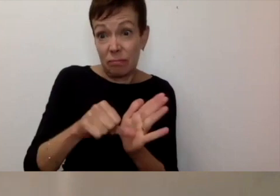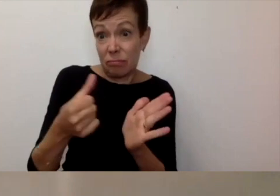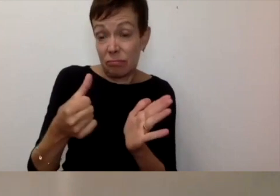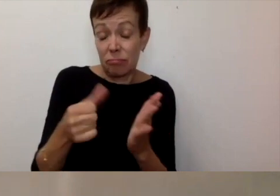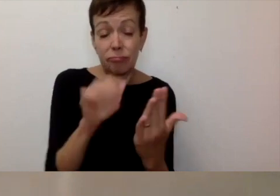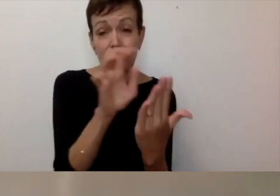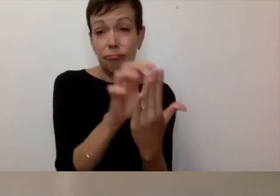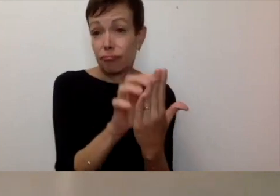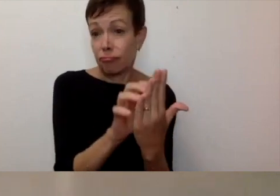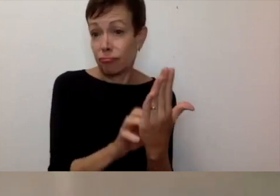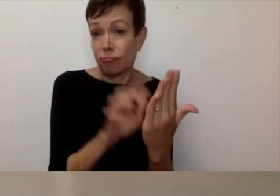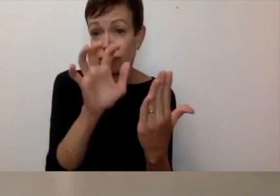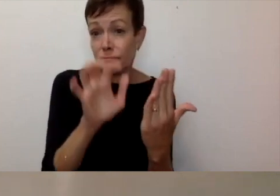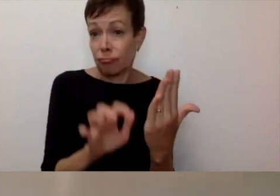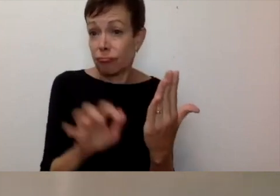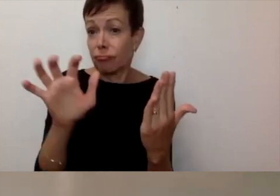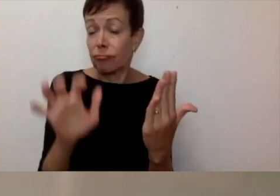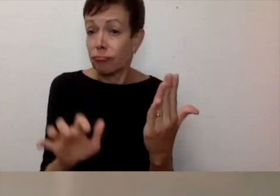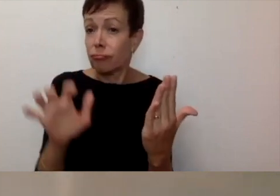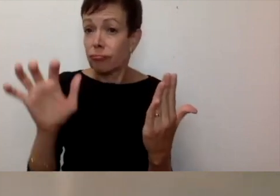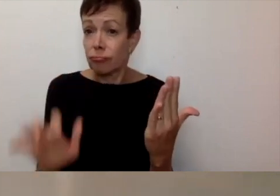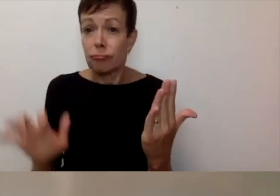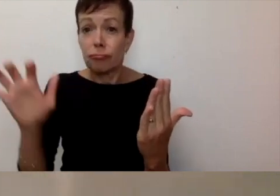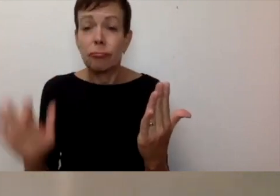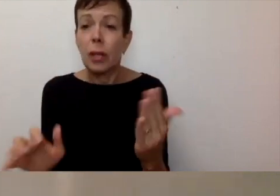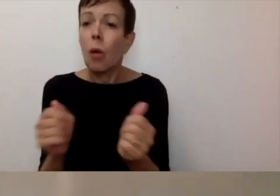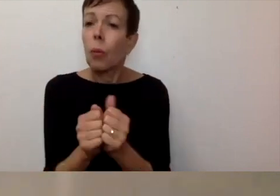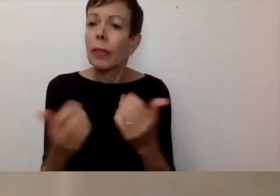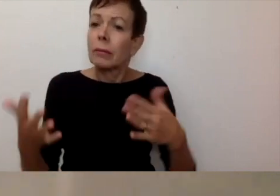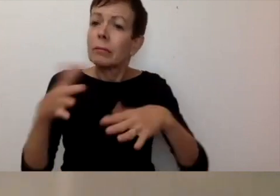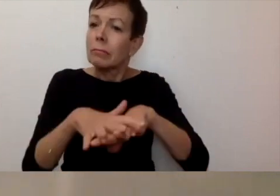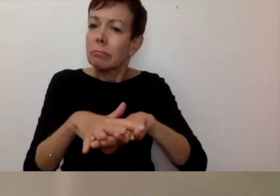uh in an intersectional uh lens so we talk about racism about